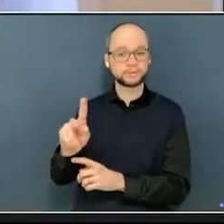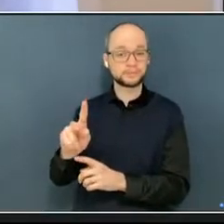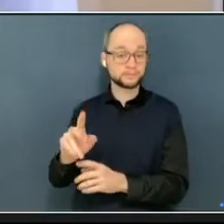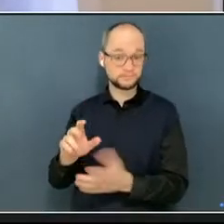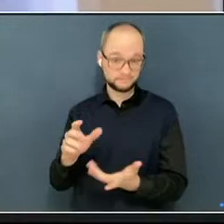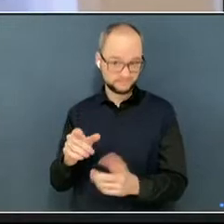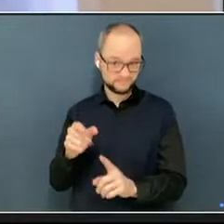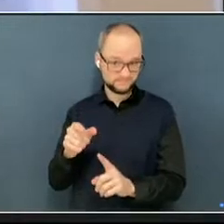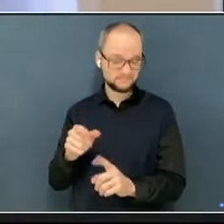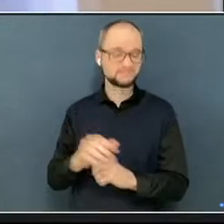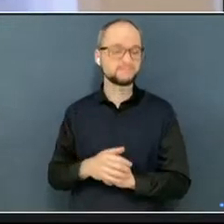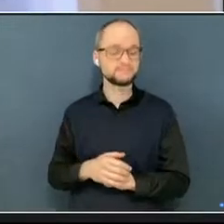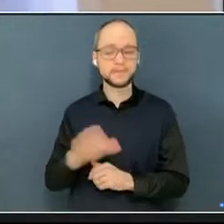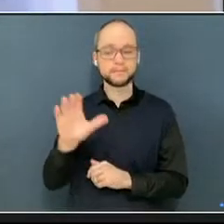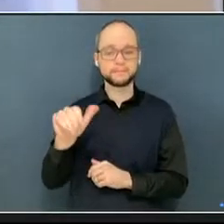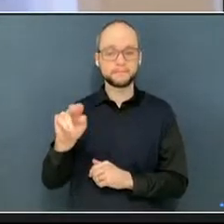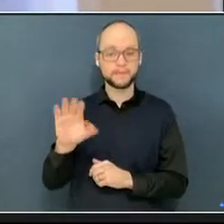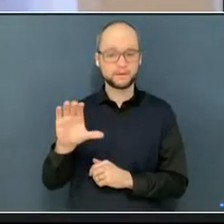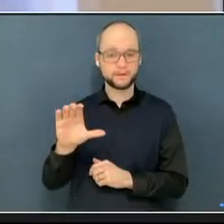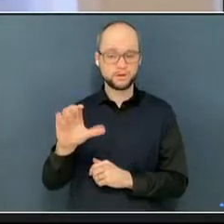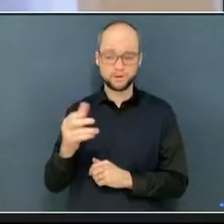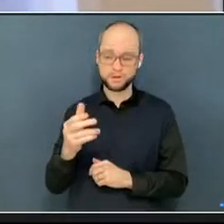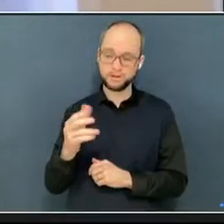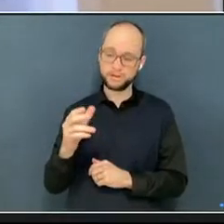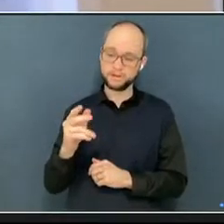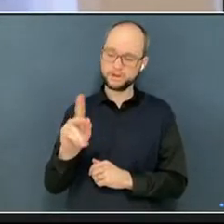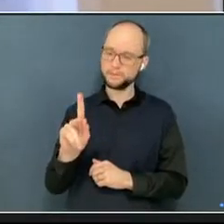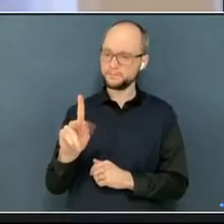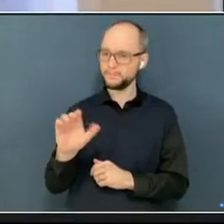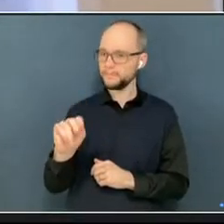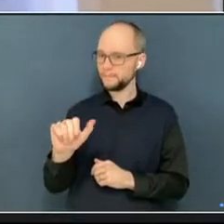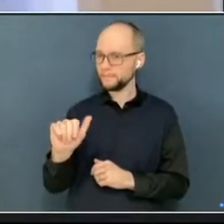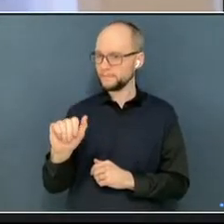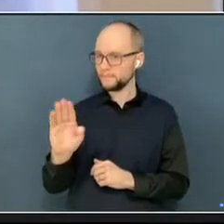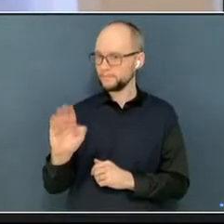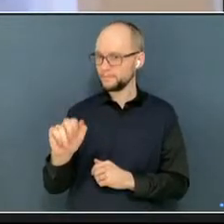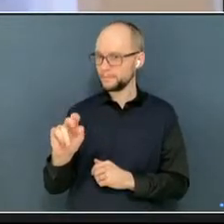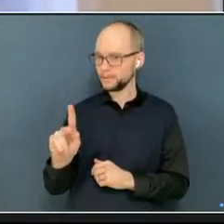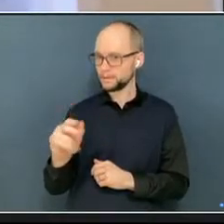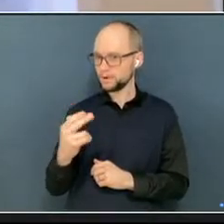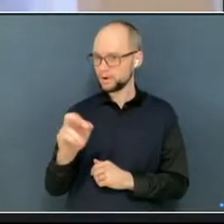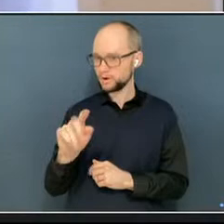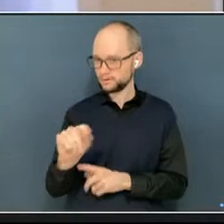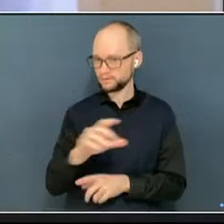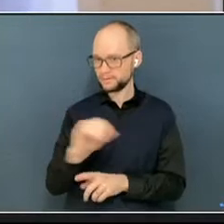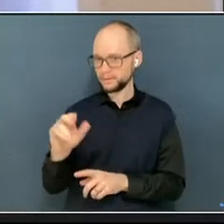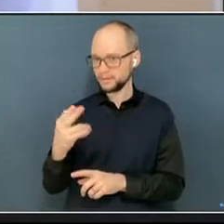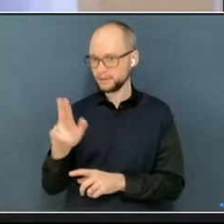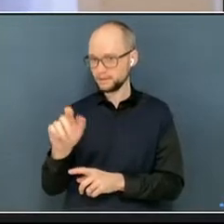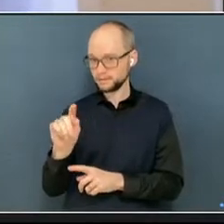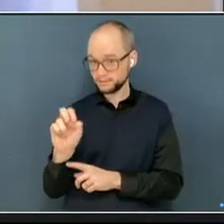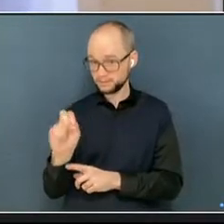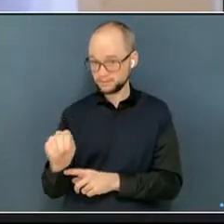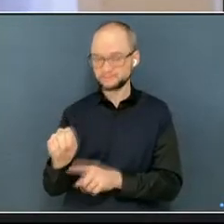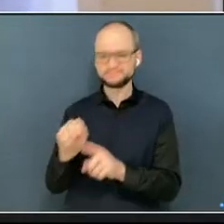of fine French silks and dry goods located at 53 Beaver street in Manhattan across from the new